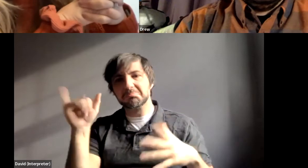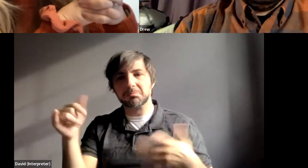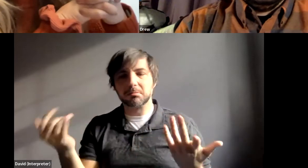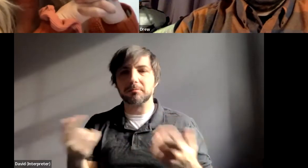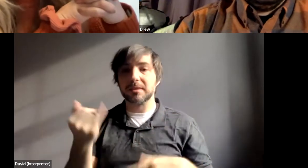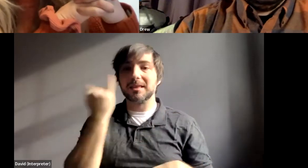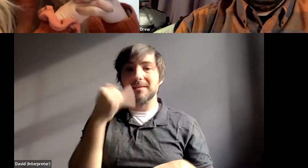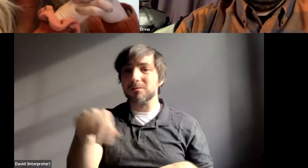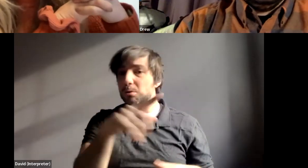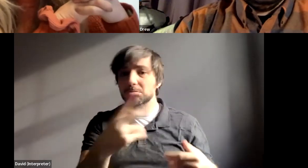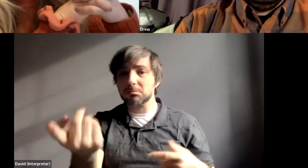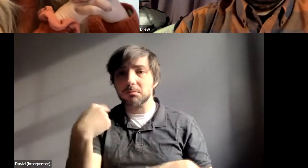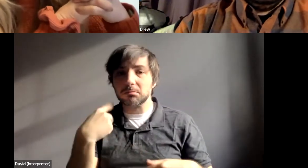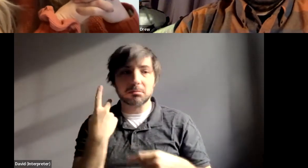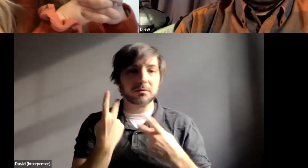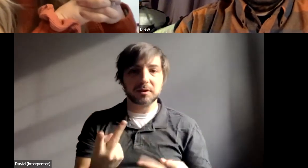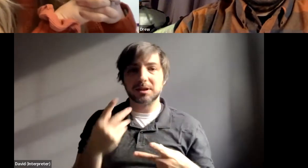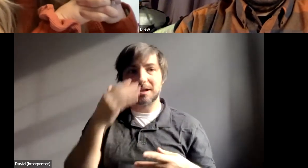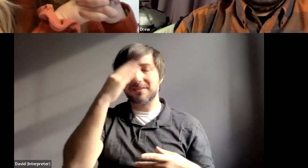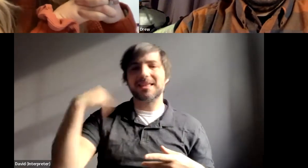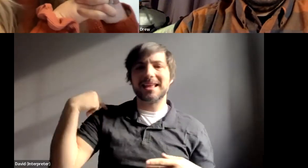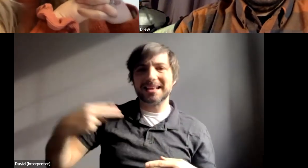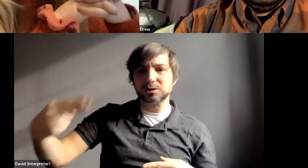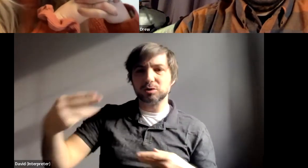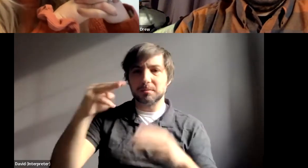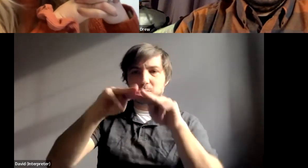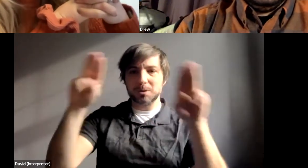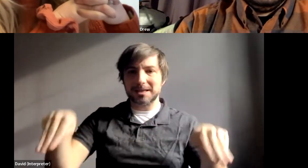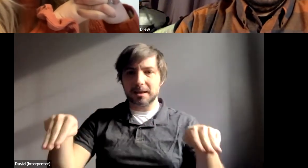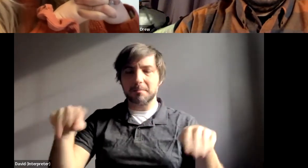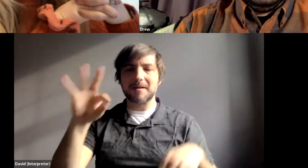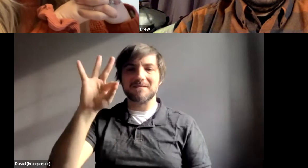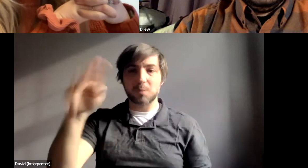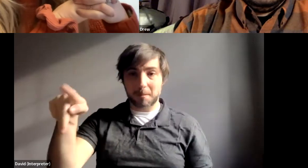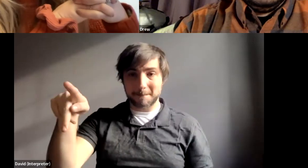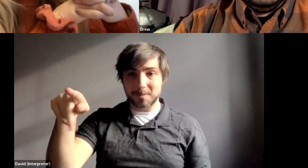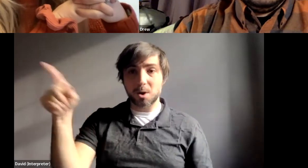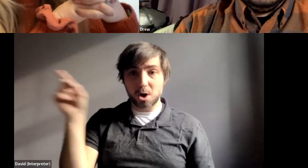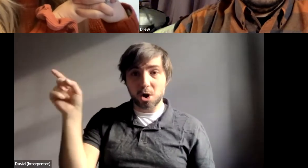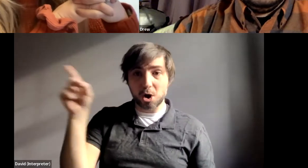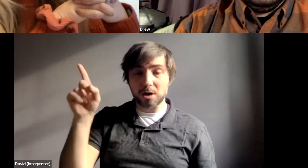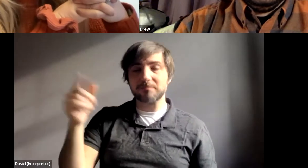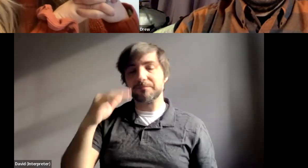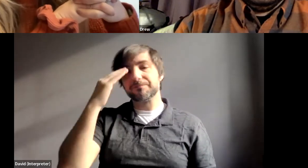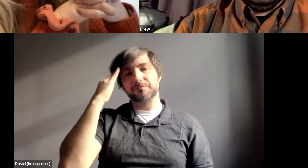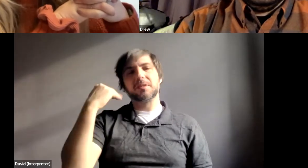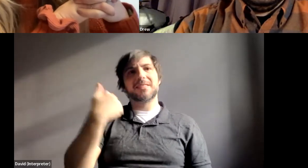the history museum in forest park, they have a great culture city